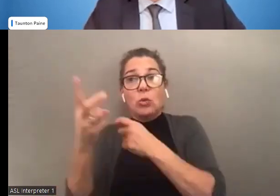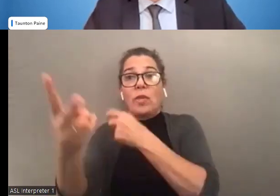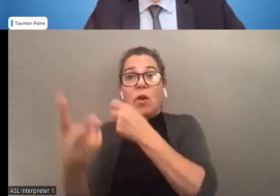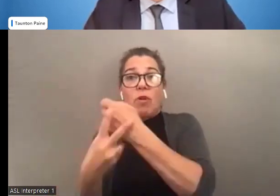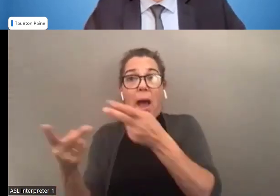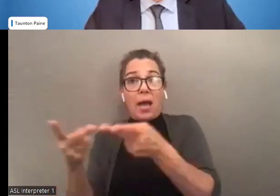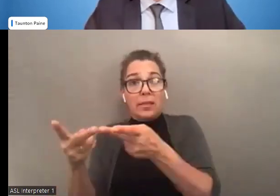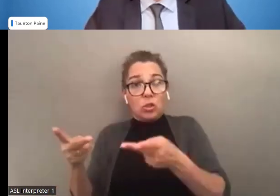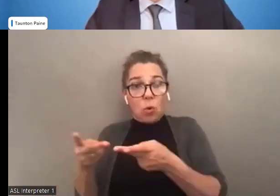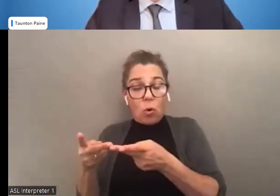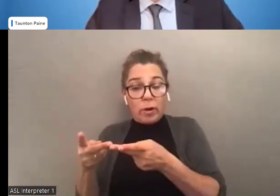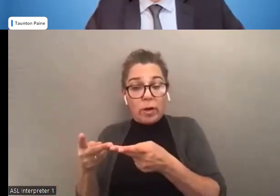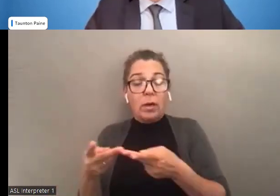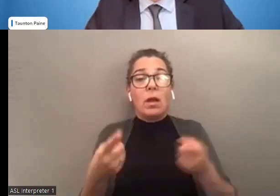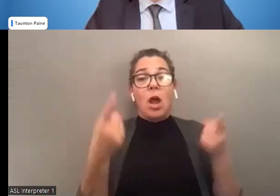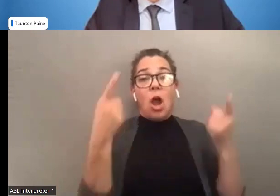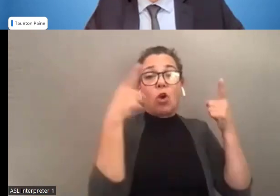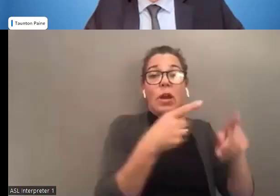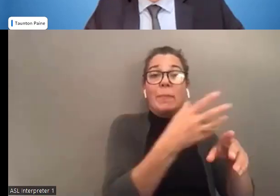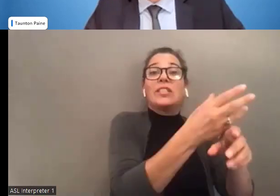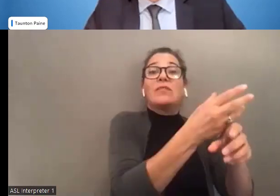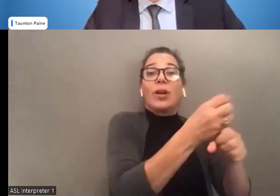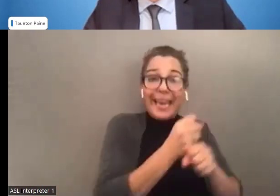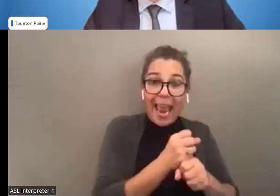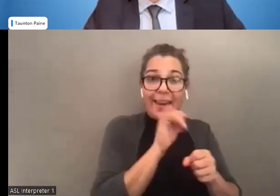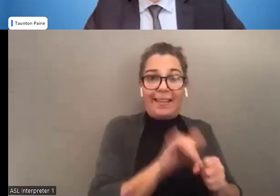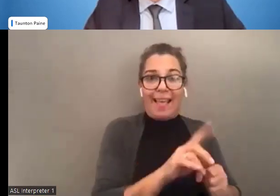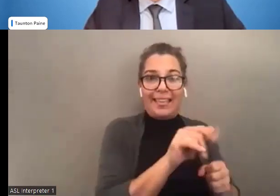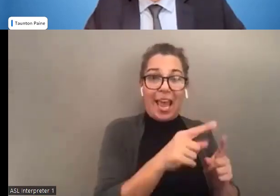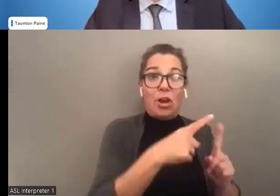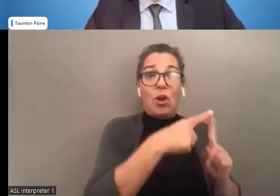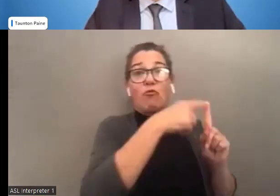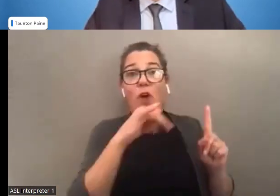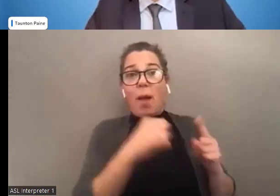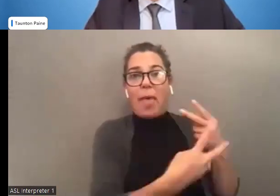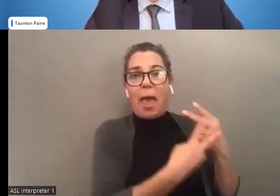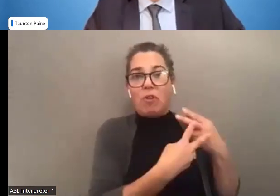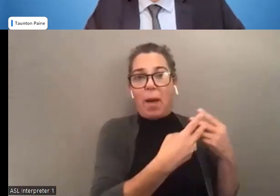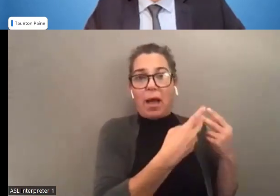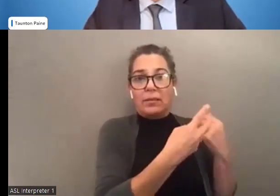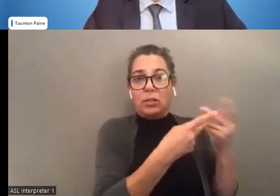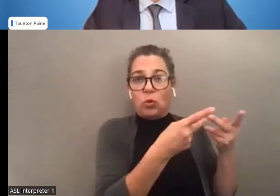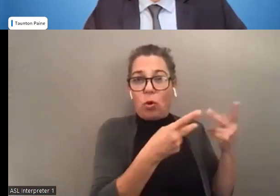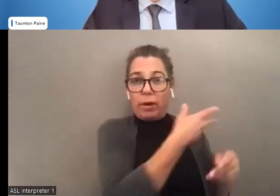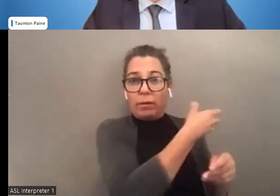and agreements for obtaining data from repositories, and that, you know, agreements would generally be sort